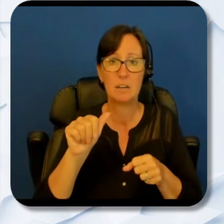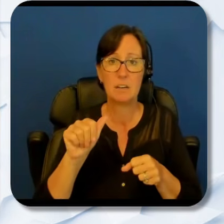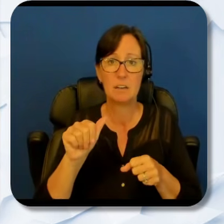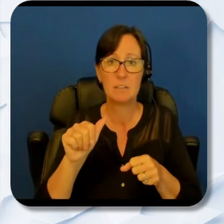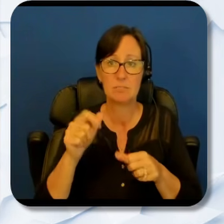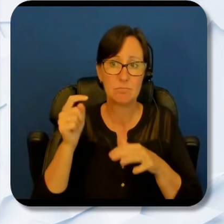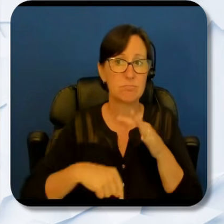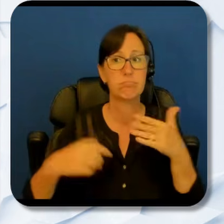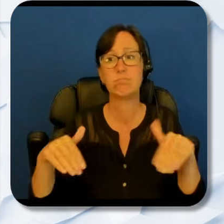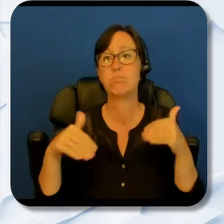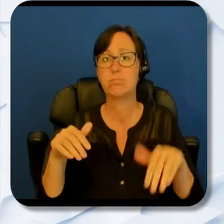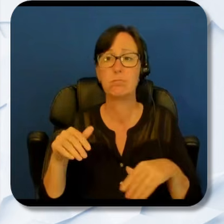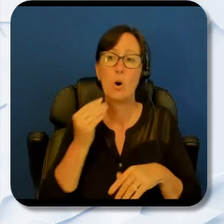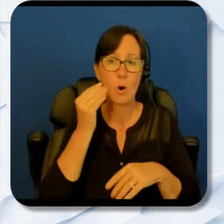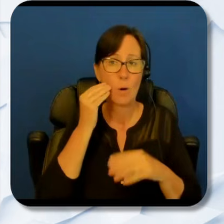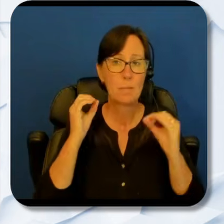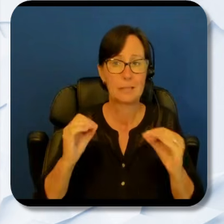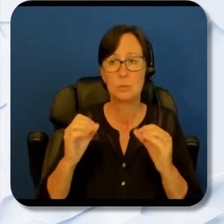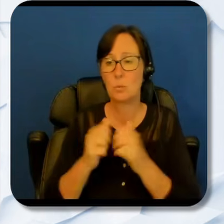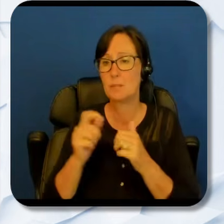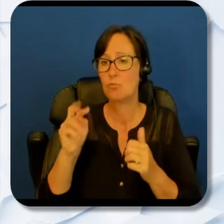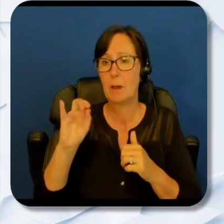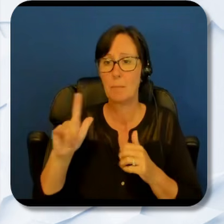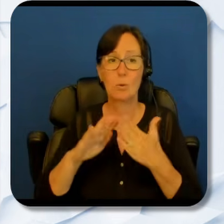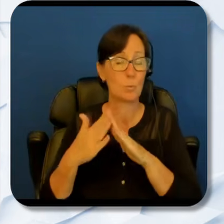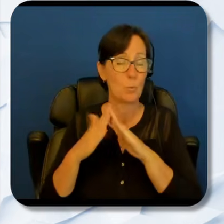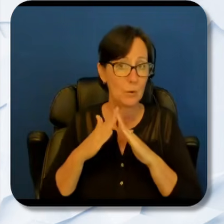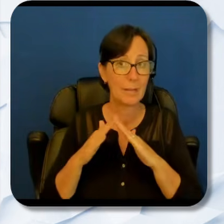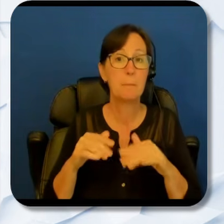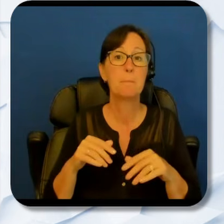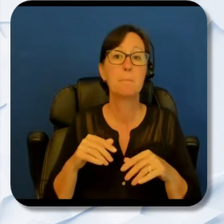in California tribal communities. Most data cited is inaccurately